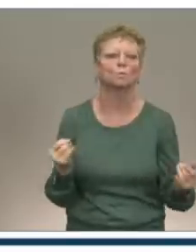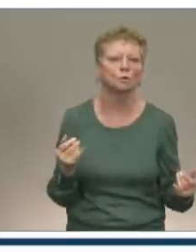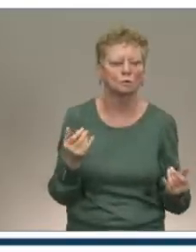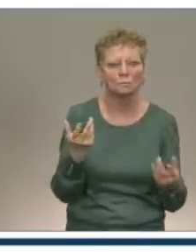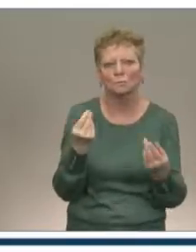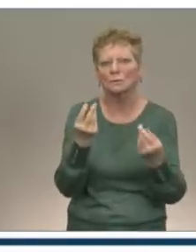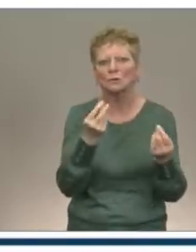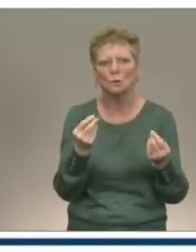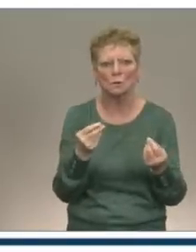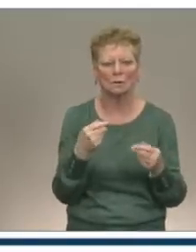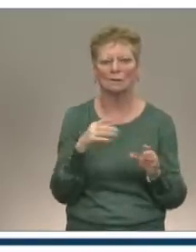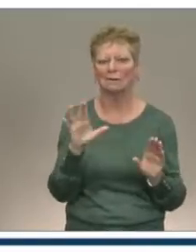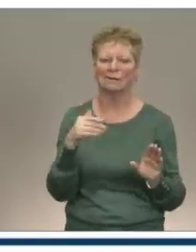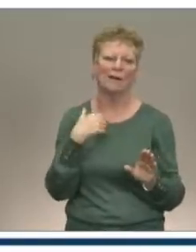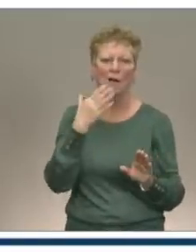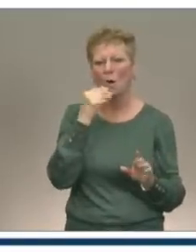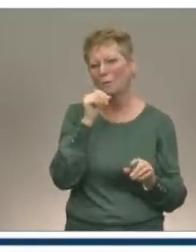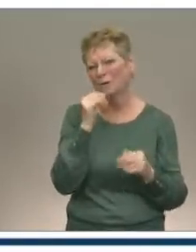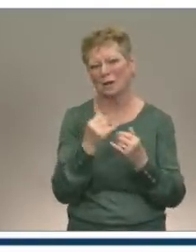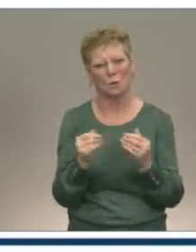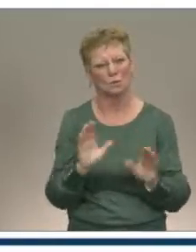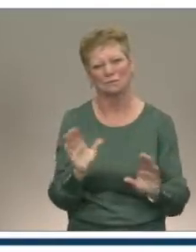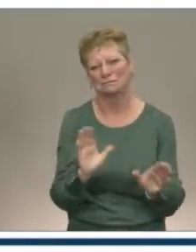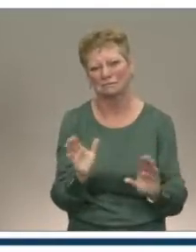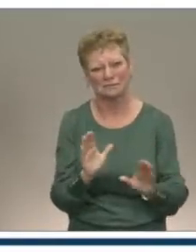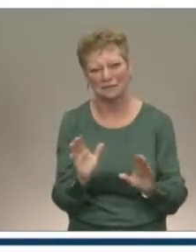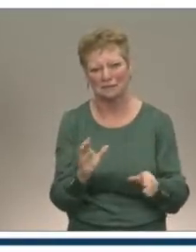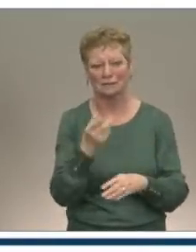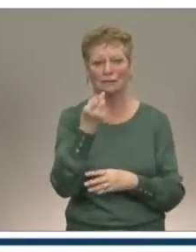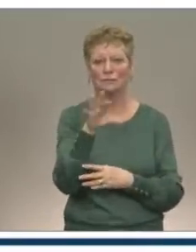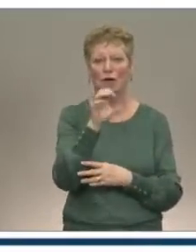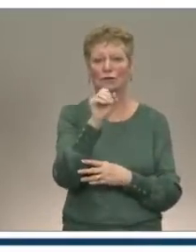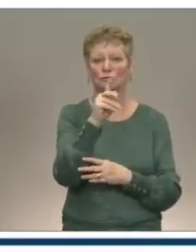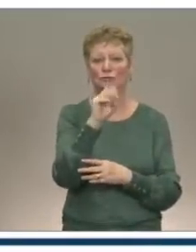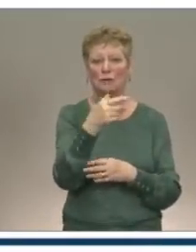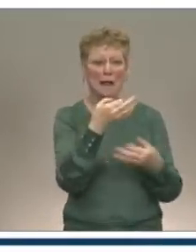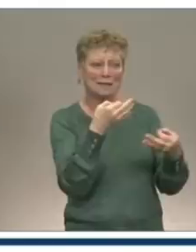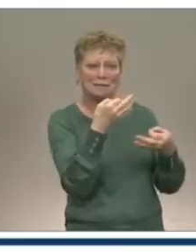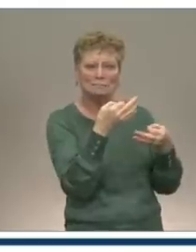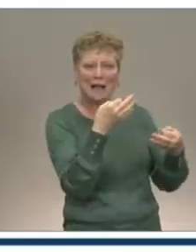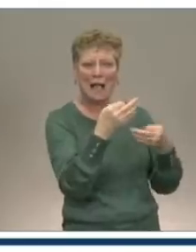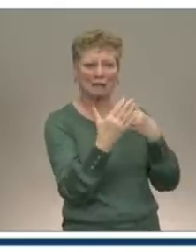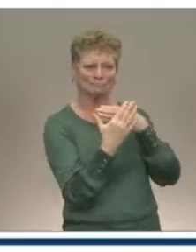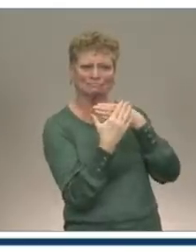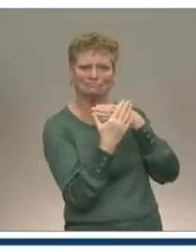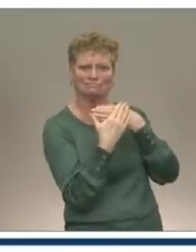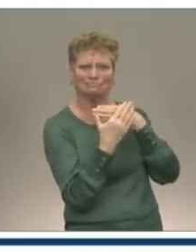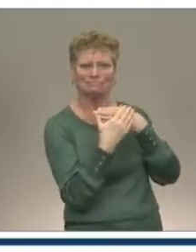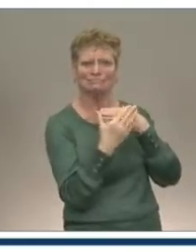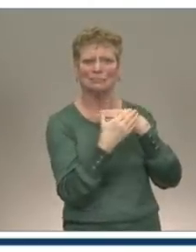let them get worse dr strang has given us um good good advice over the course of the pandemic when